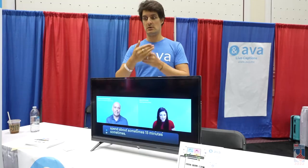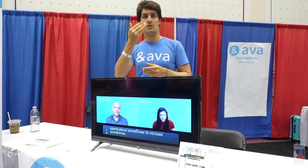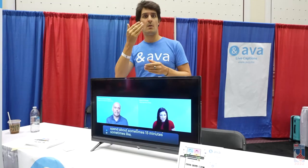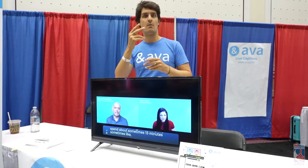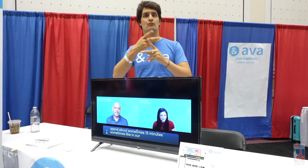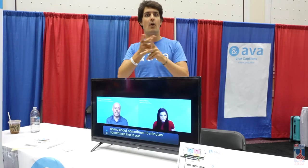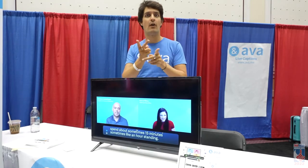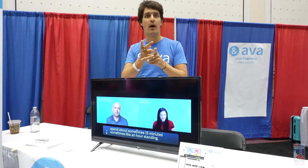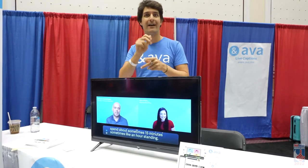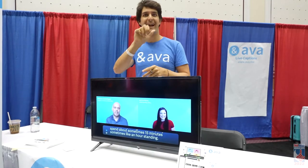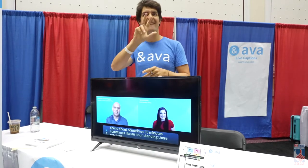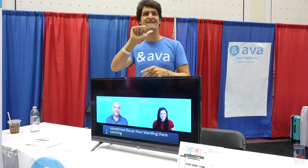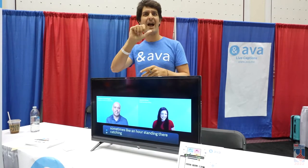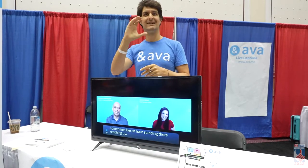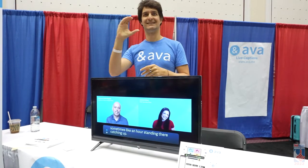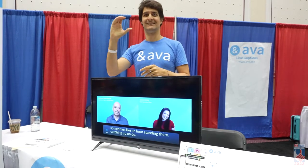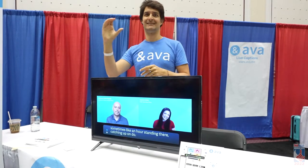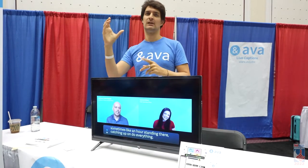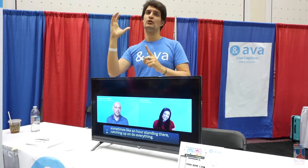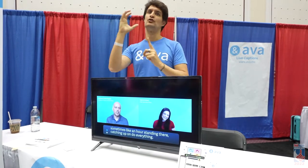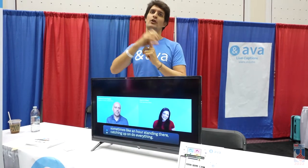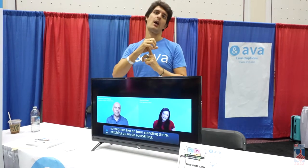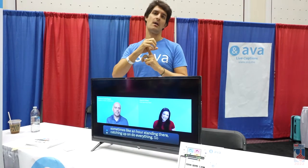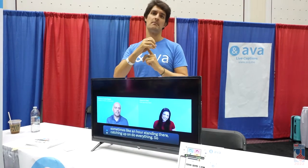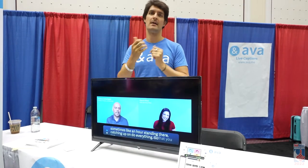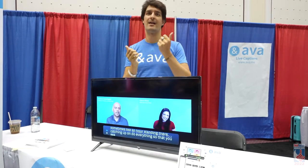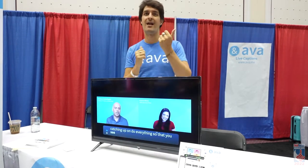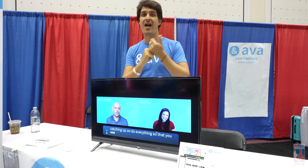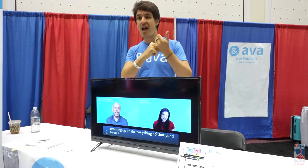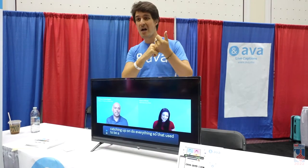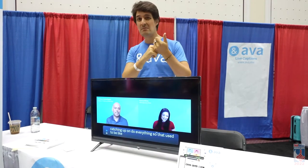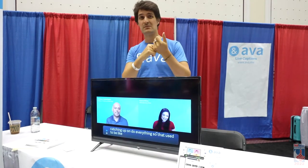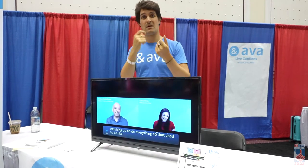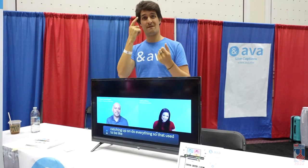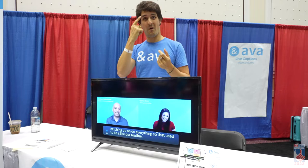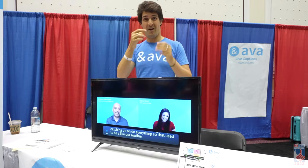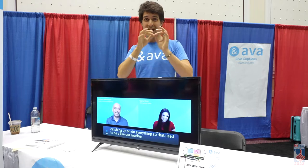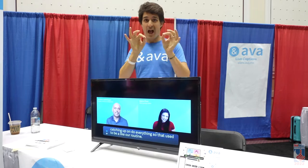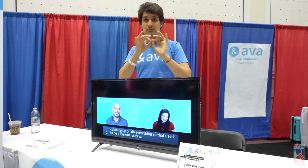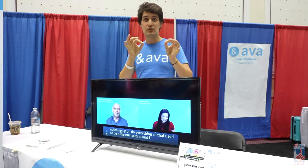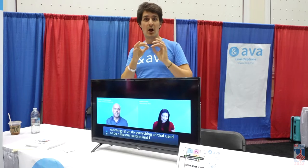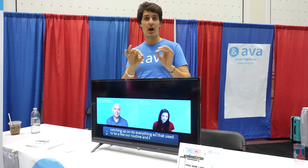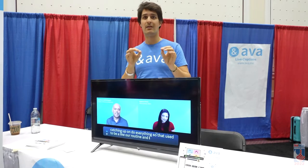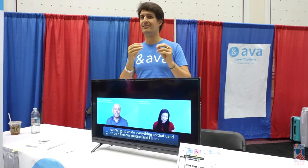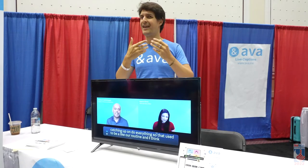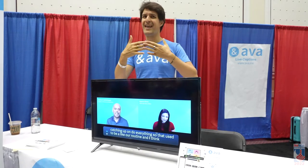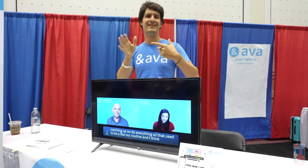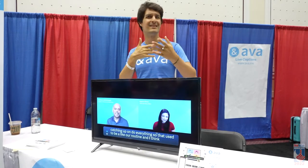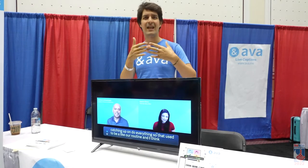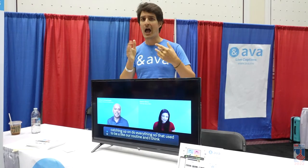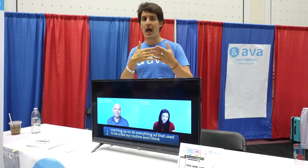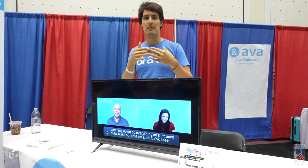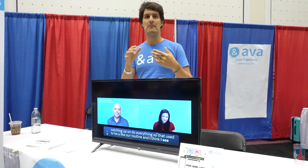This is a new product called AvaCC, it's the best! You can get support with captions anytime,